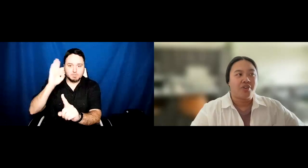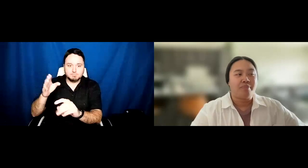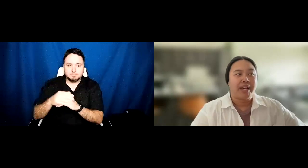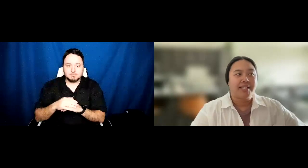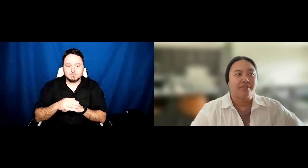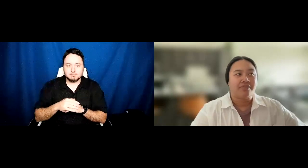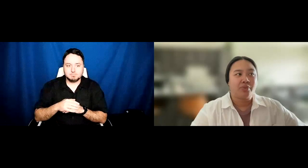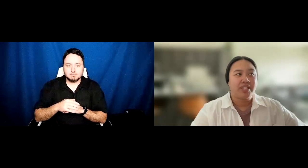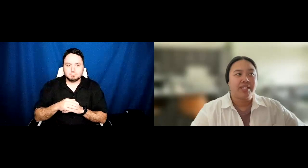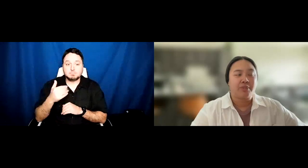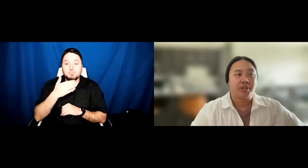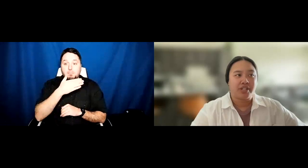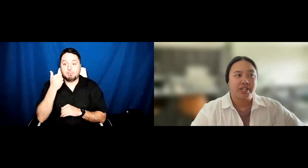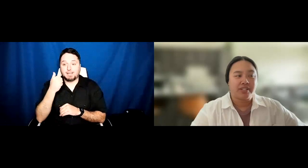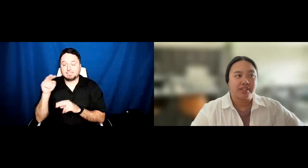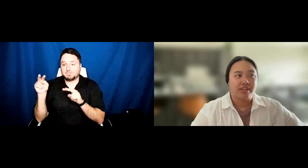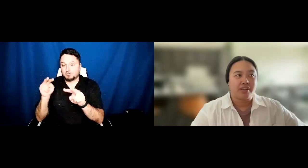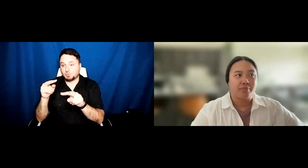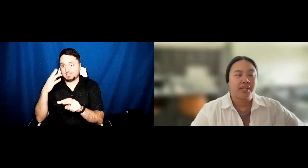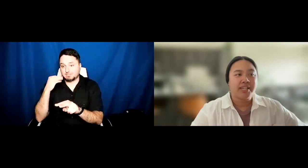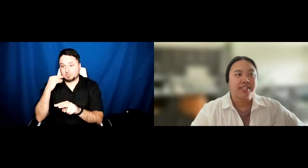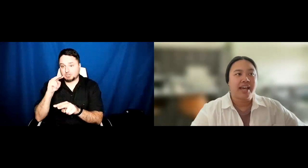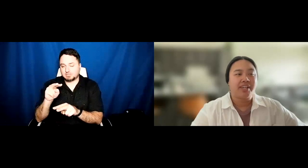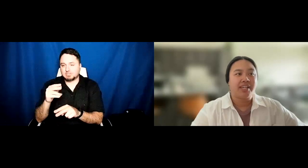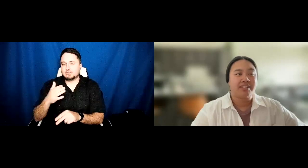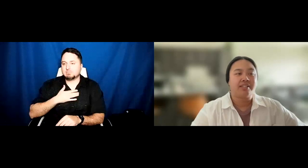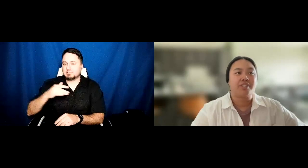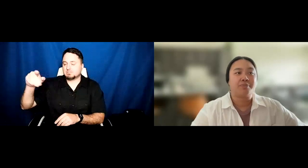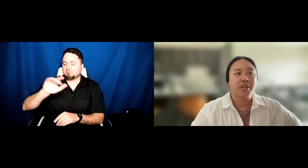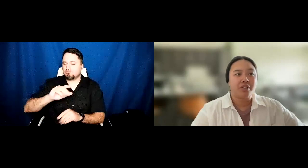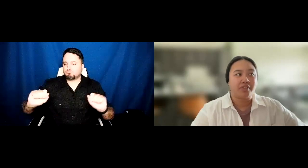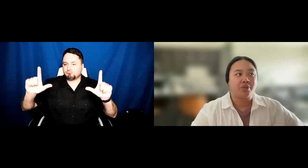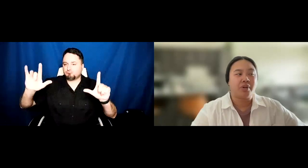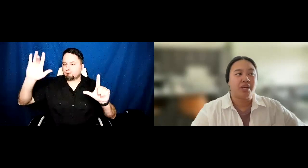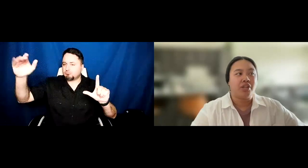For the best viewing experience, please navigate to speaker view